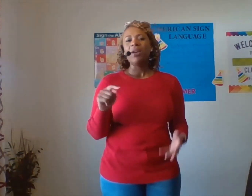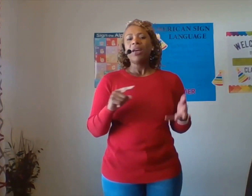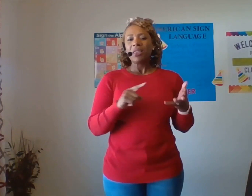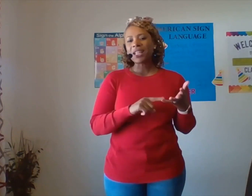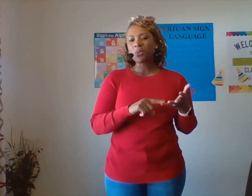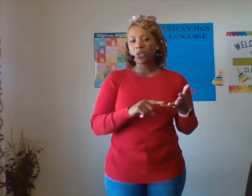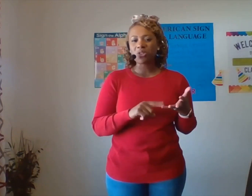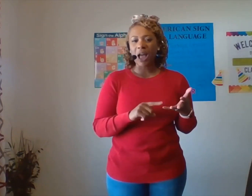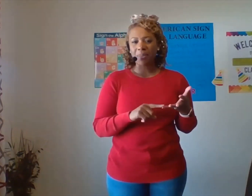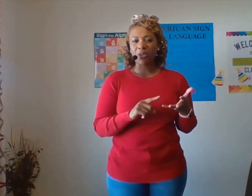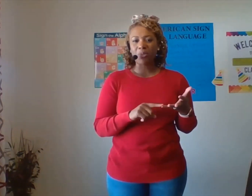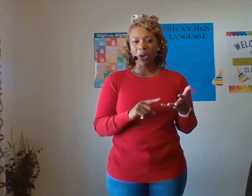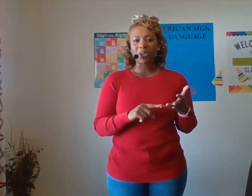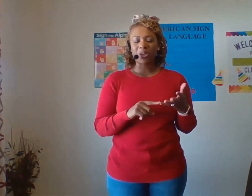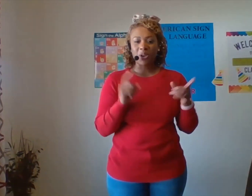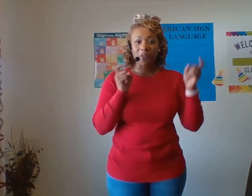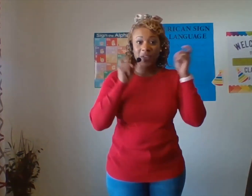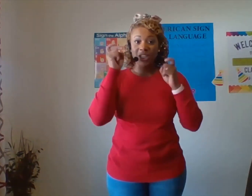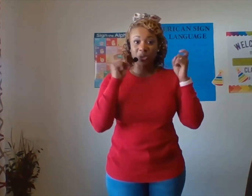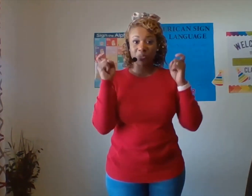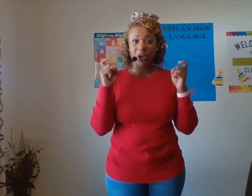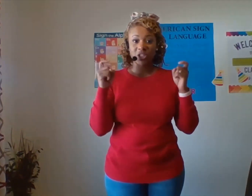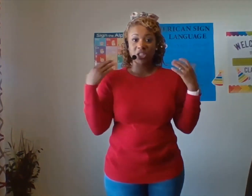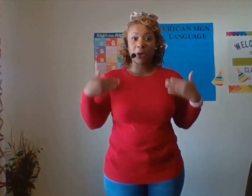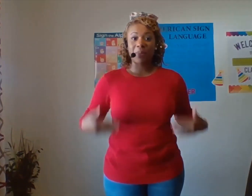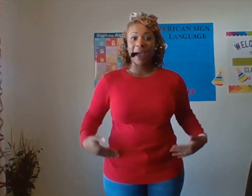that's what your non nail markers are your facial expressions and your body